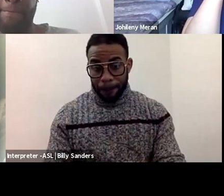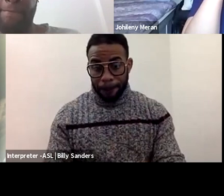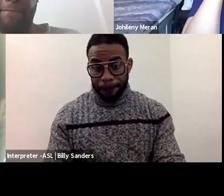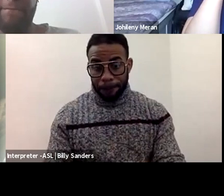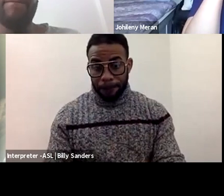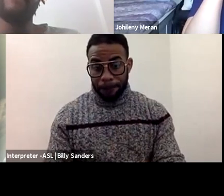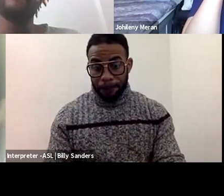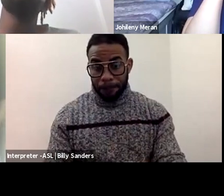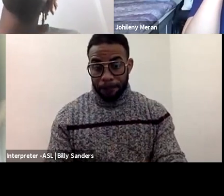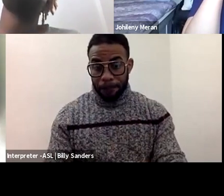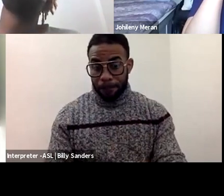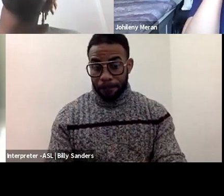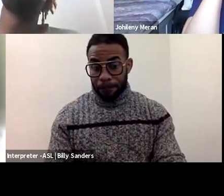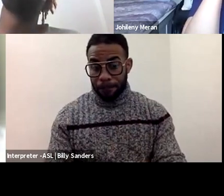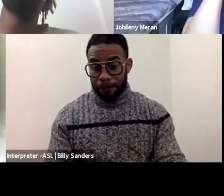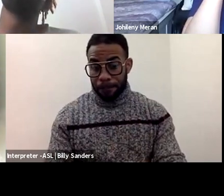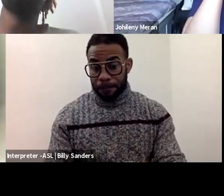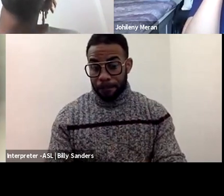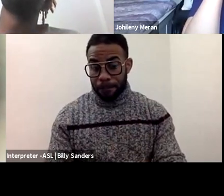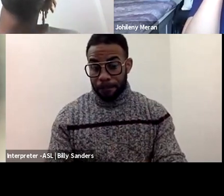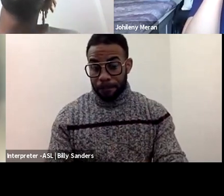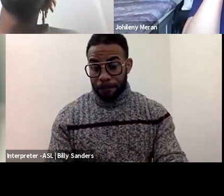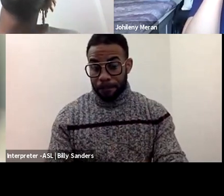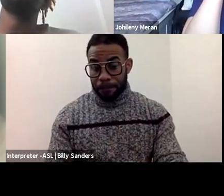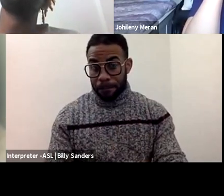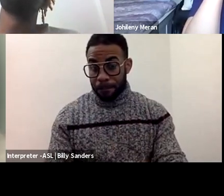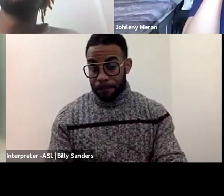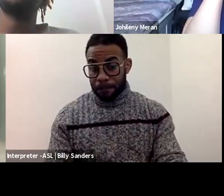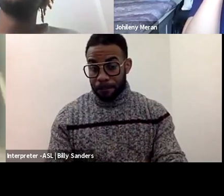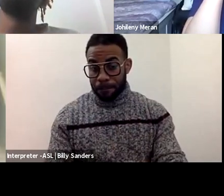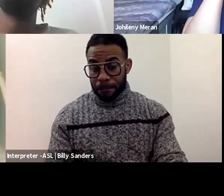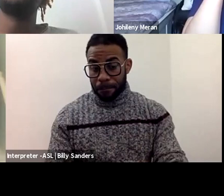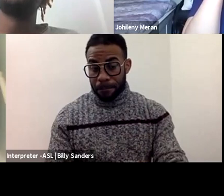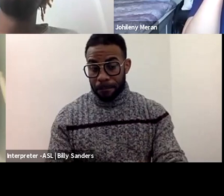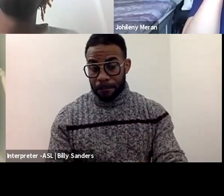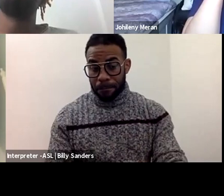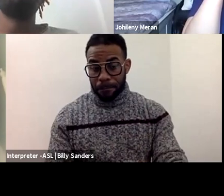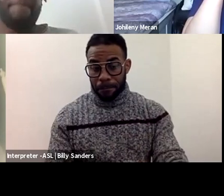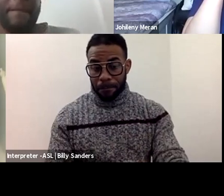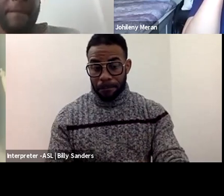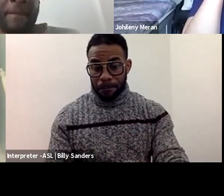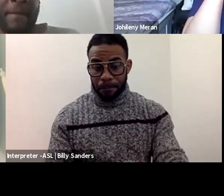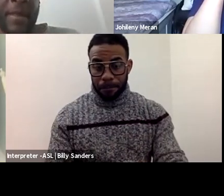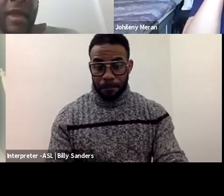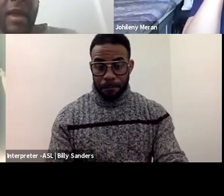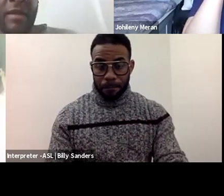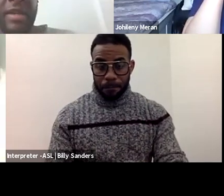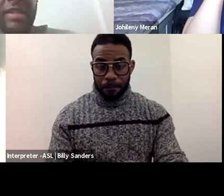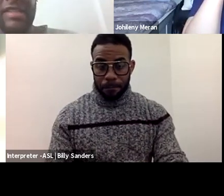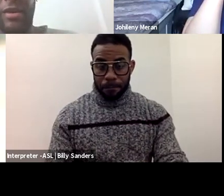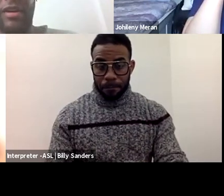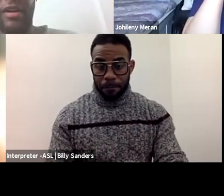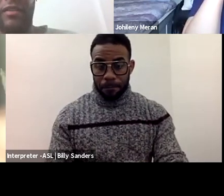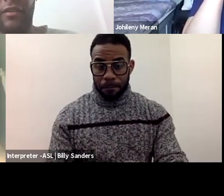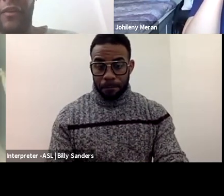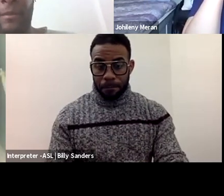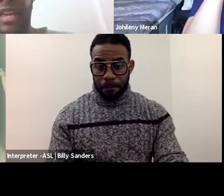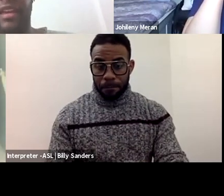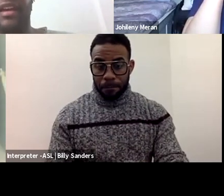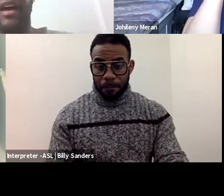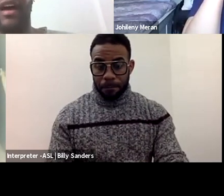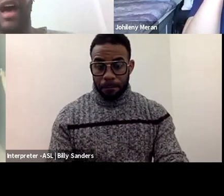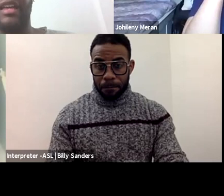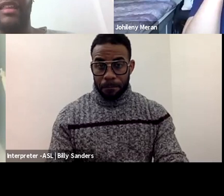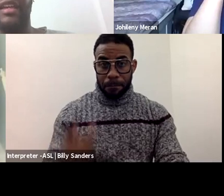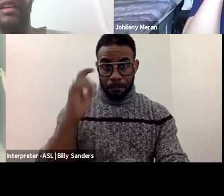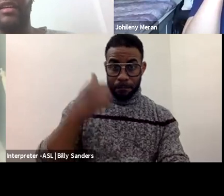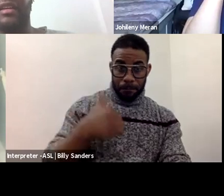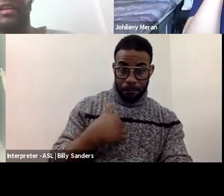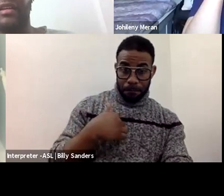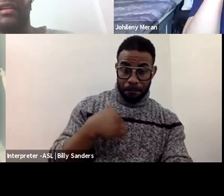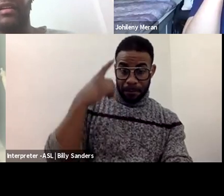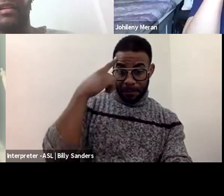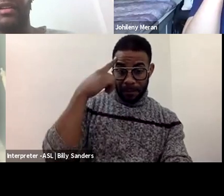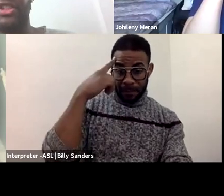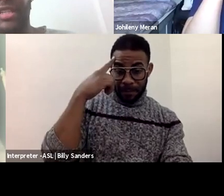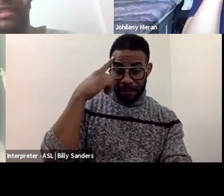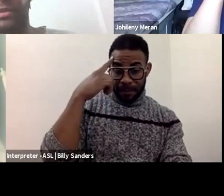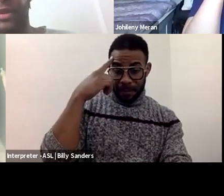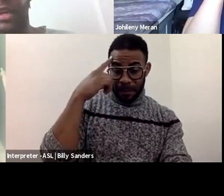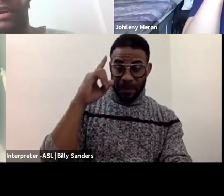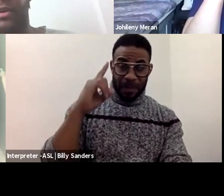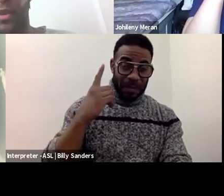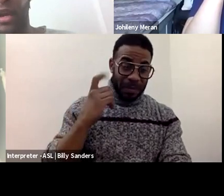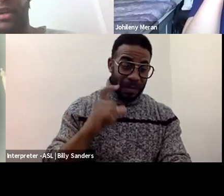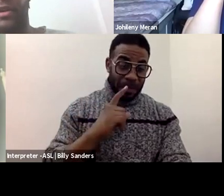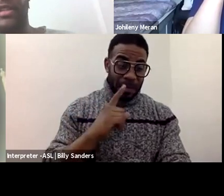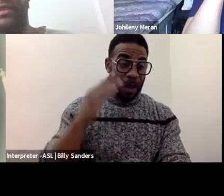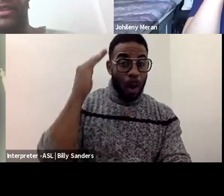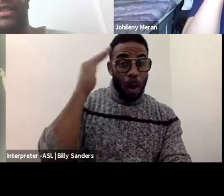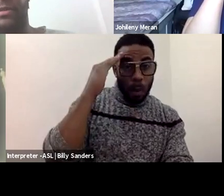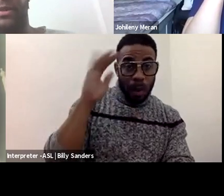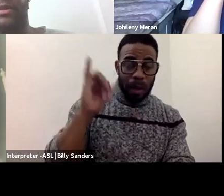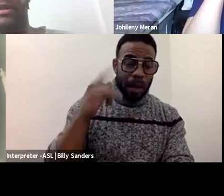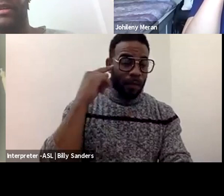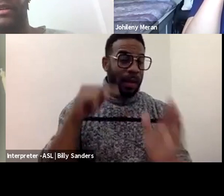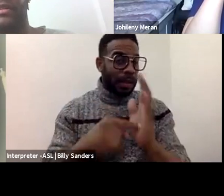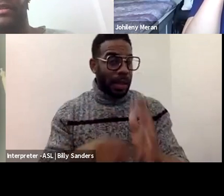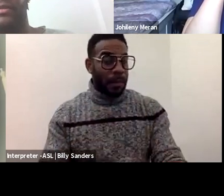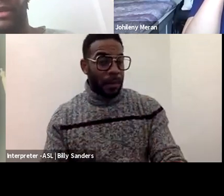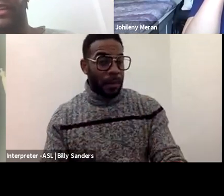I mean for me; I think just being aware. Like, for example, being the